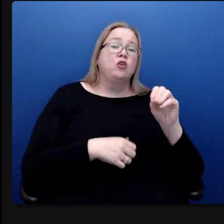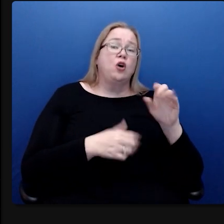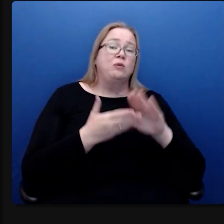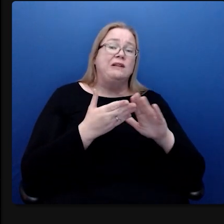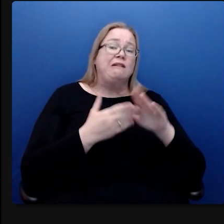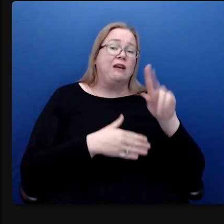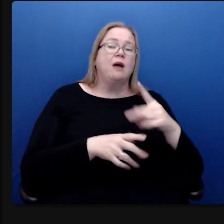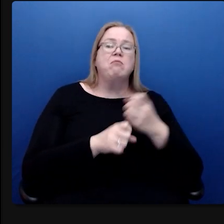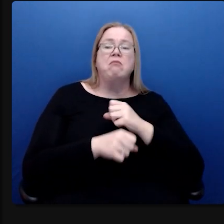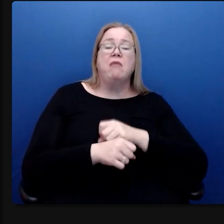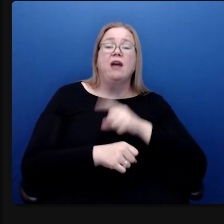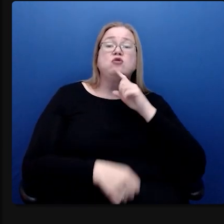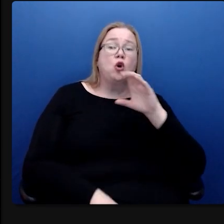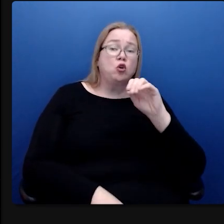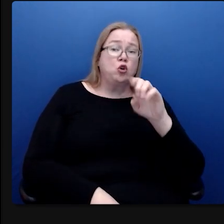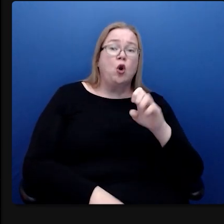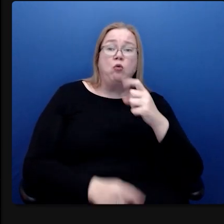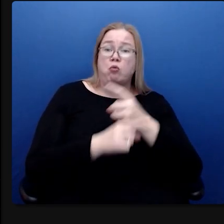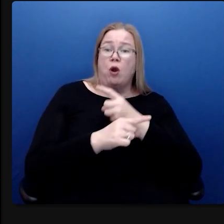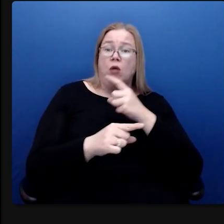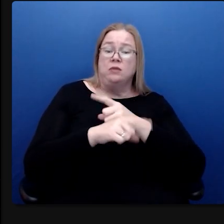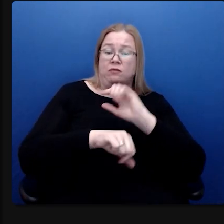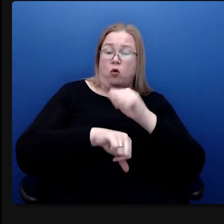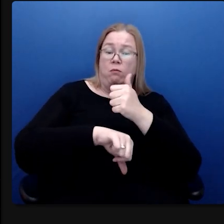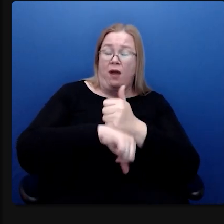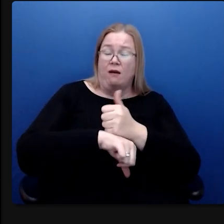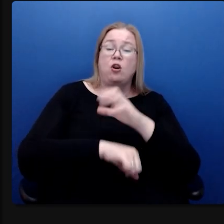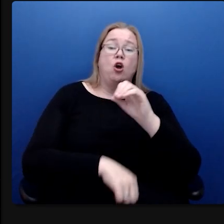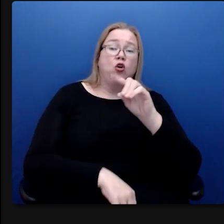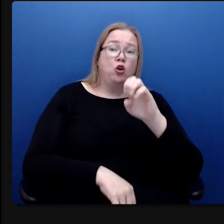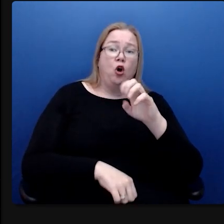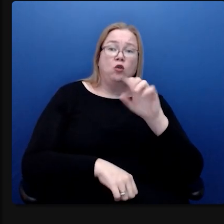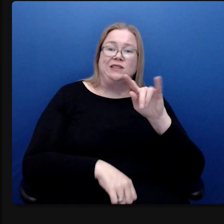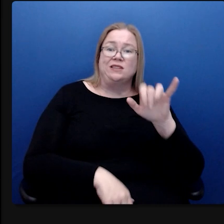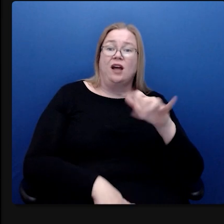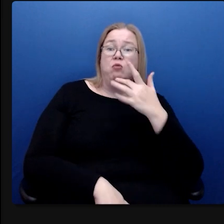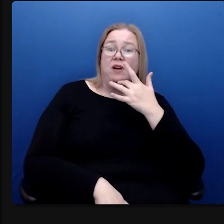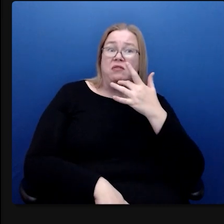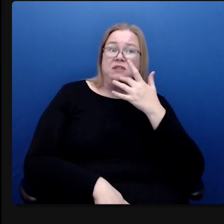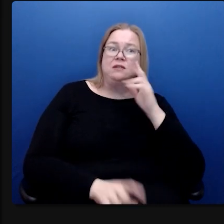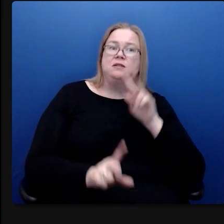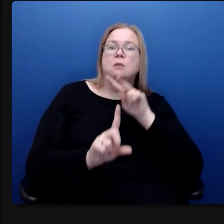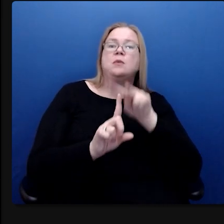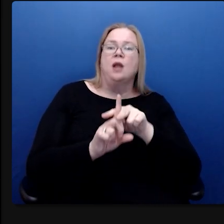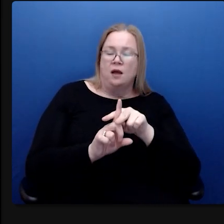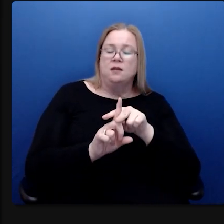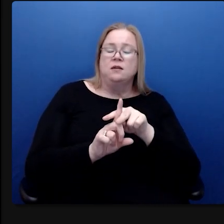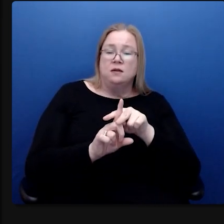Code cleanup will make sure your code is properly formatted and your coding style preferences are applied.